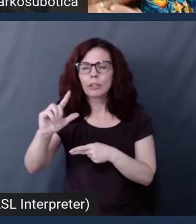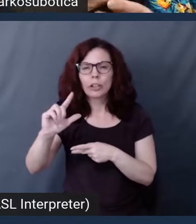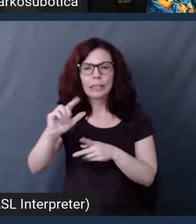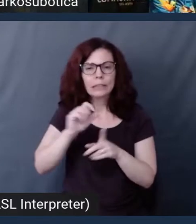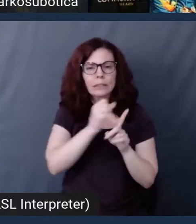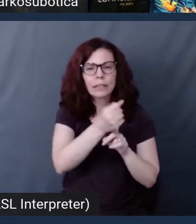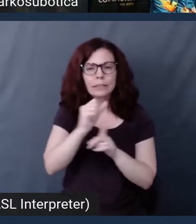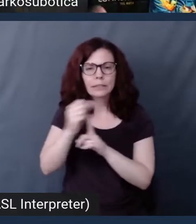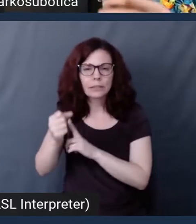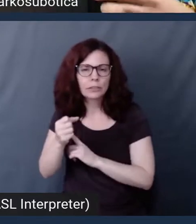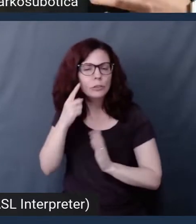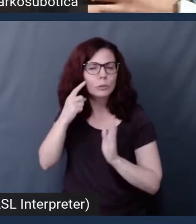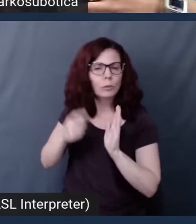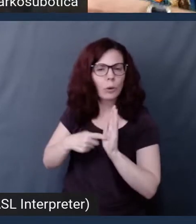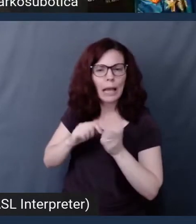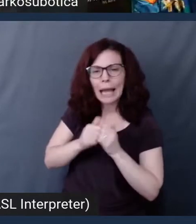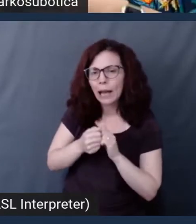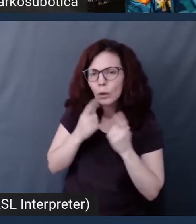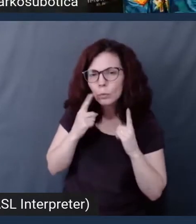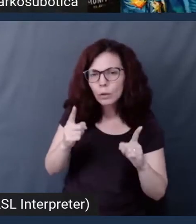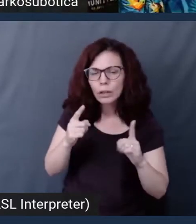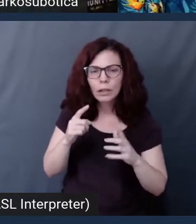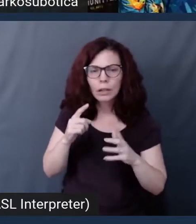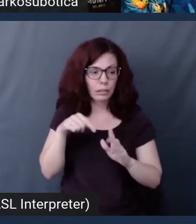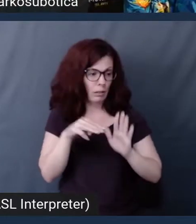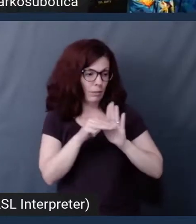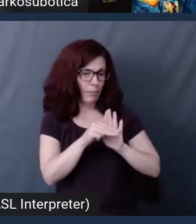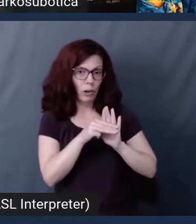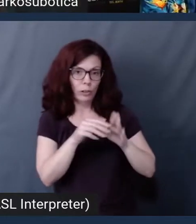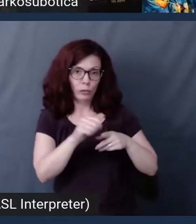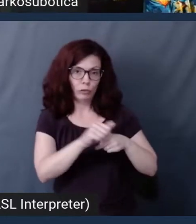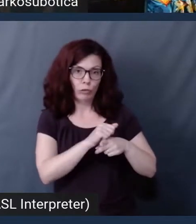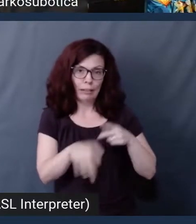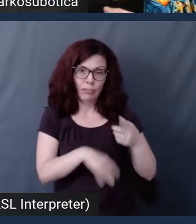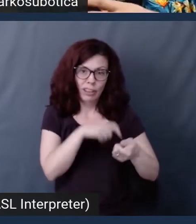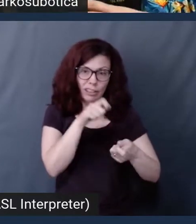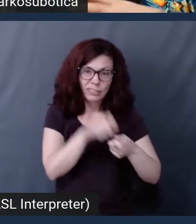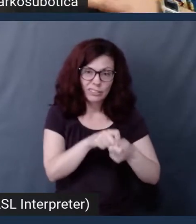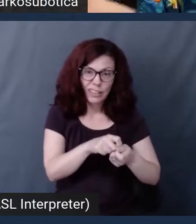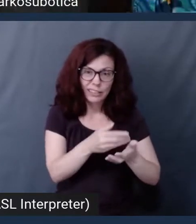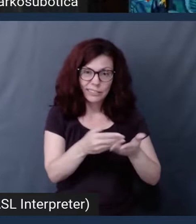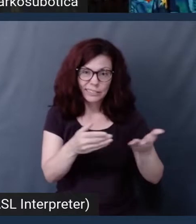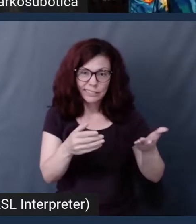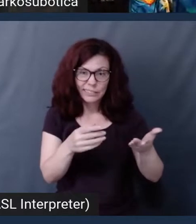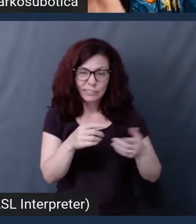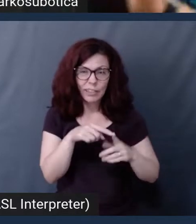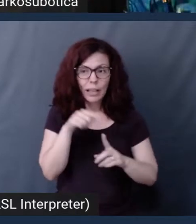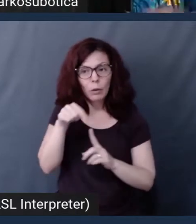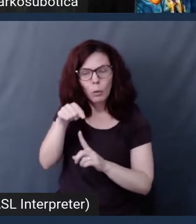How does that actually work? Are the models trained on the exact device or are the models just running on the device?